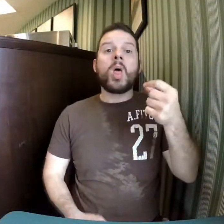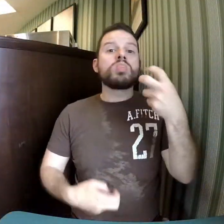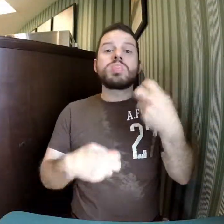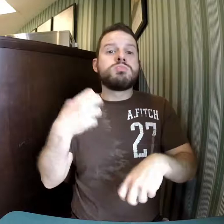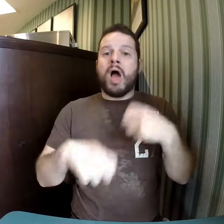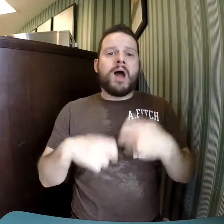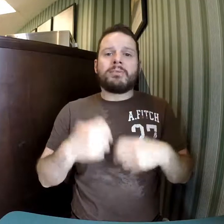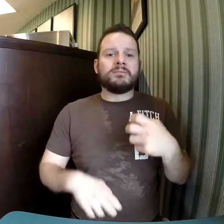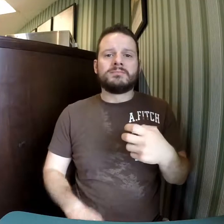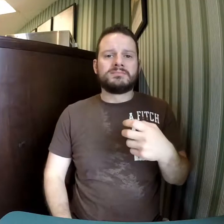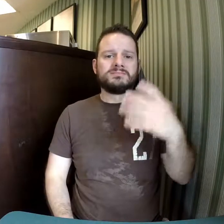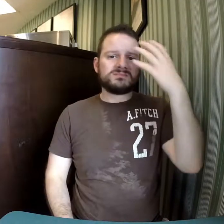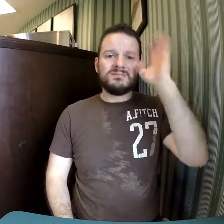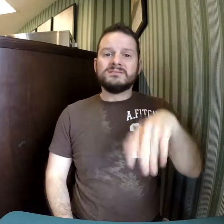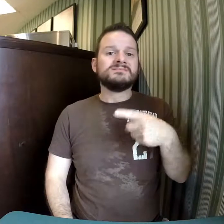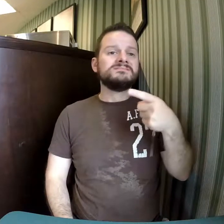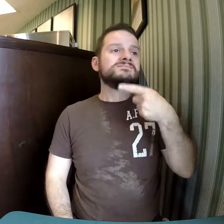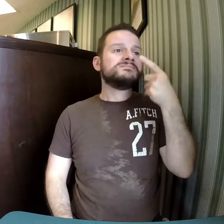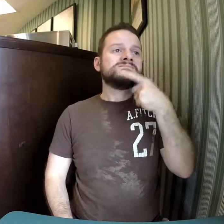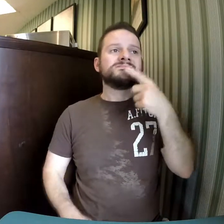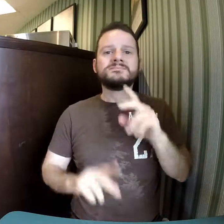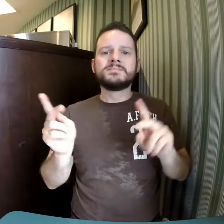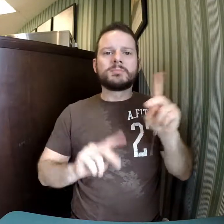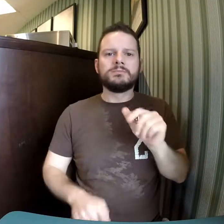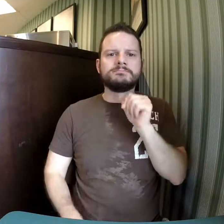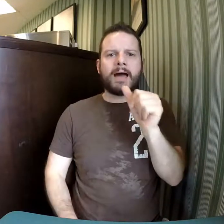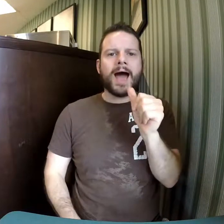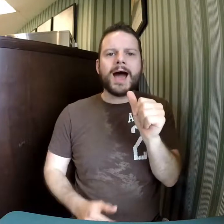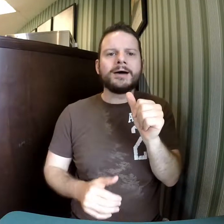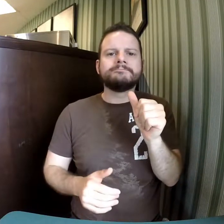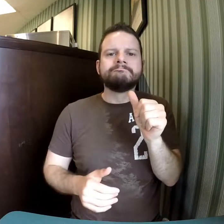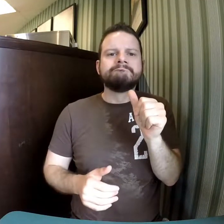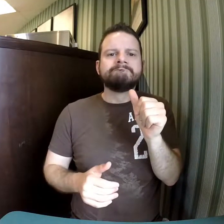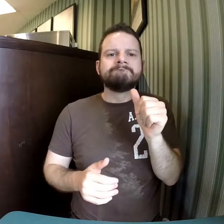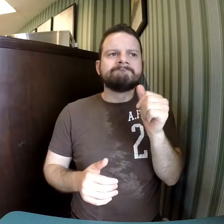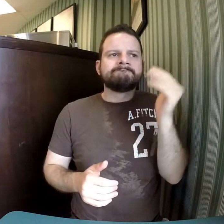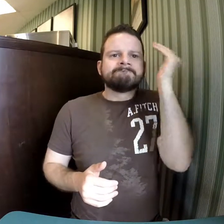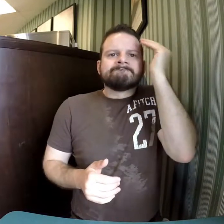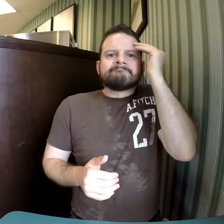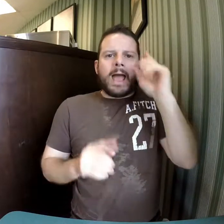It is a known problem that some hearing people have no awareness of